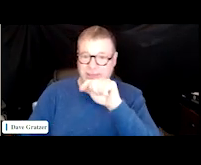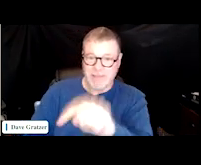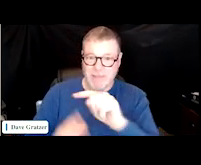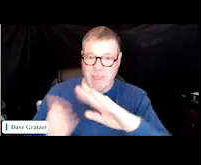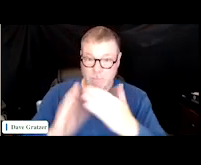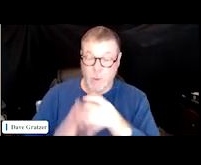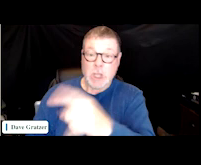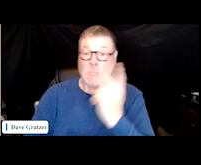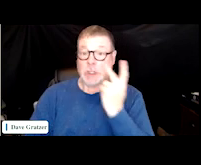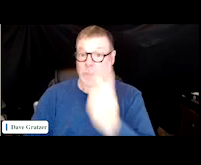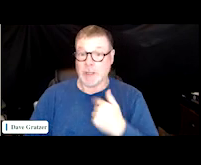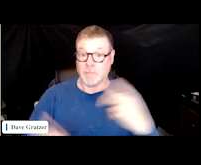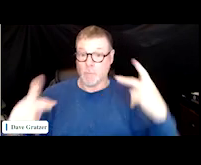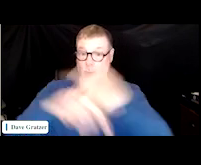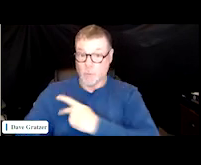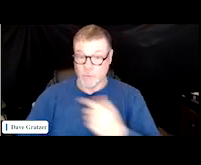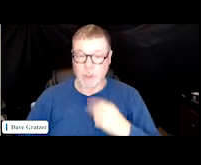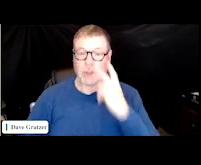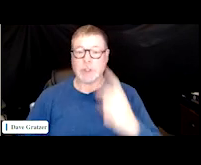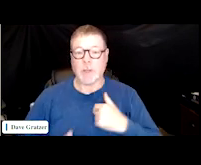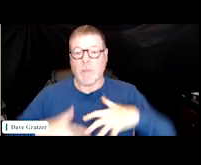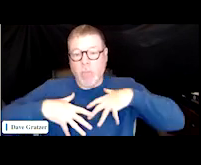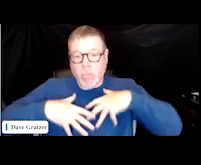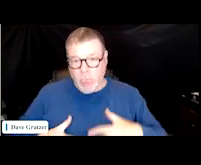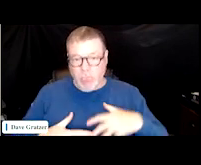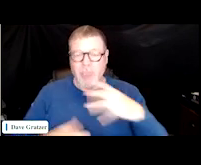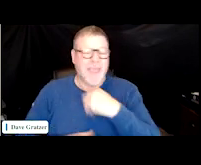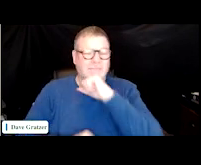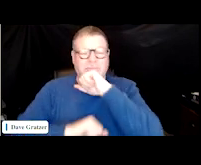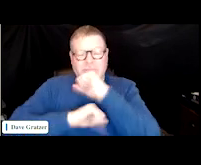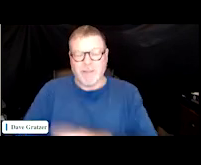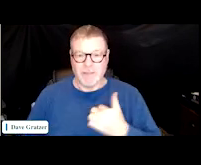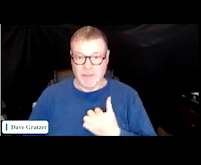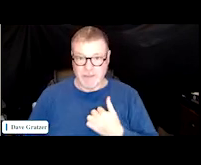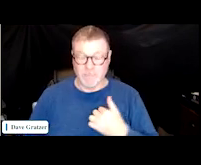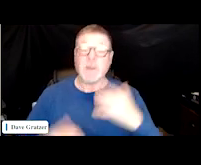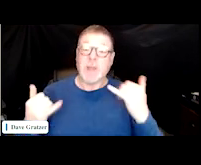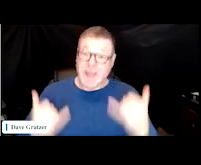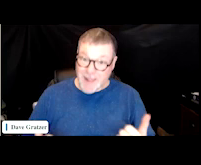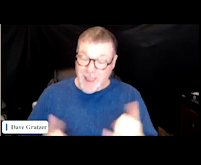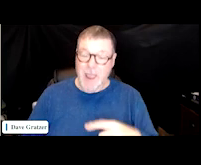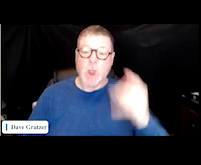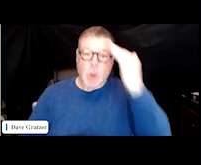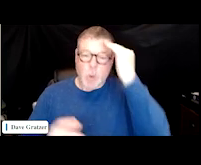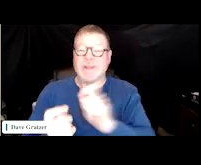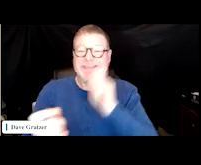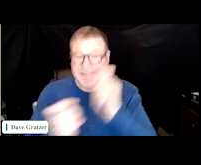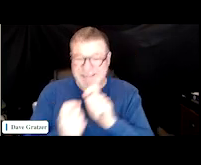they saw me when I was down and had absolutely nothing, so they know exactly from what place I'm coming from.